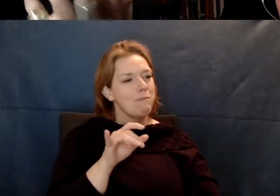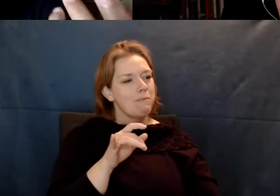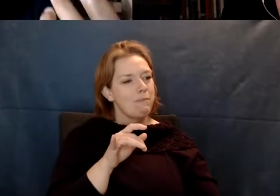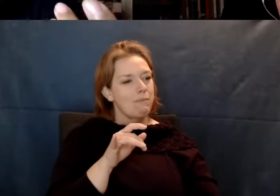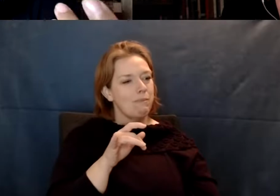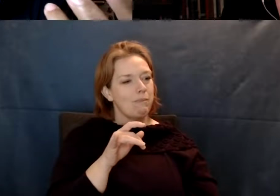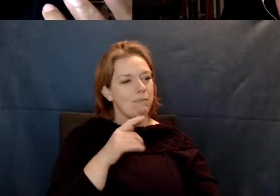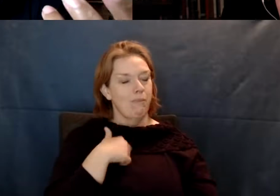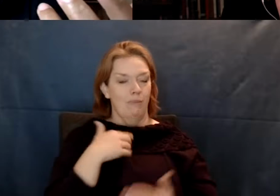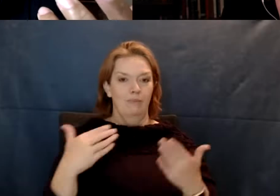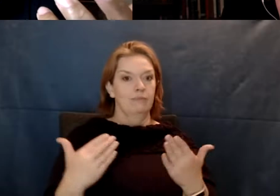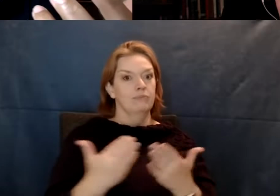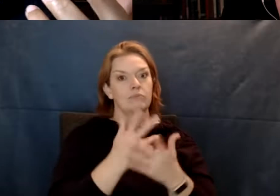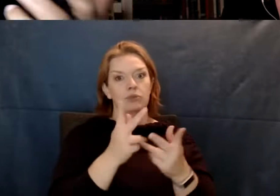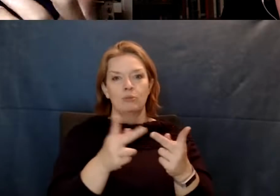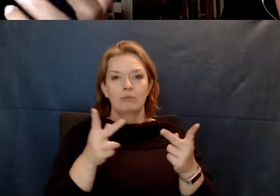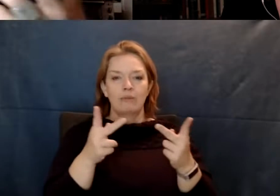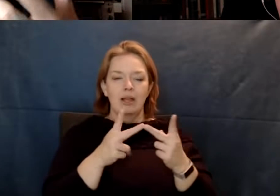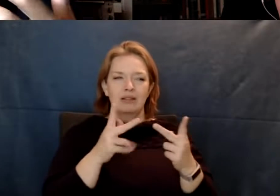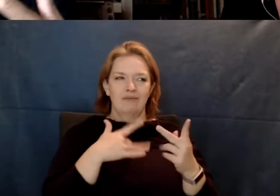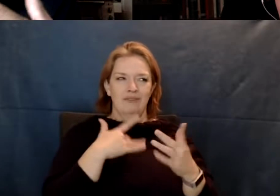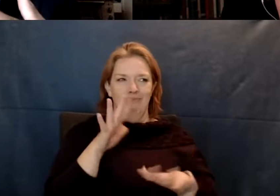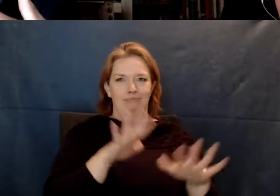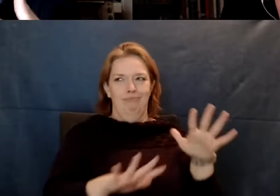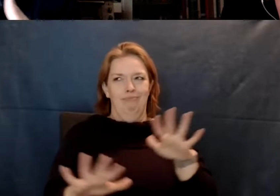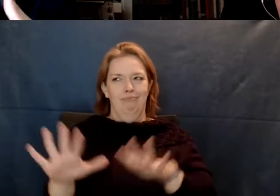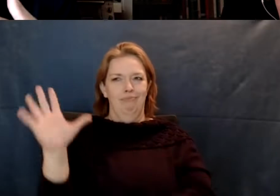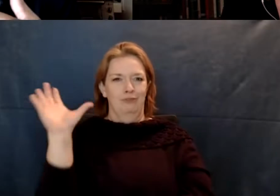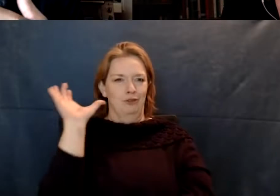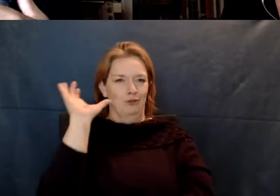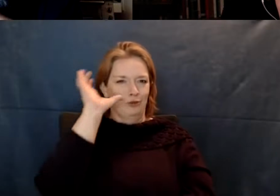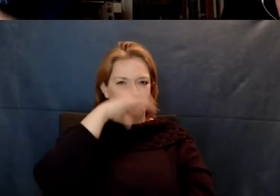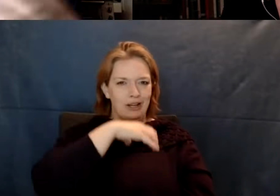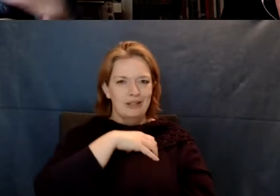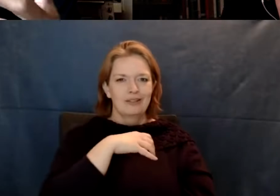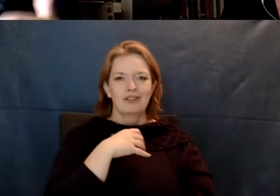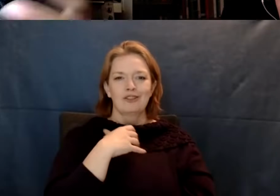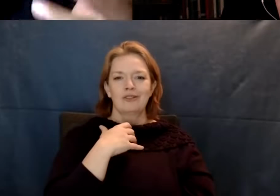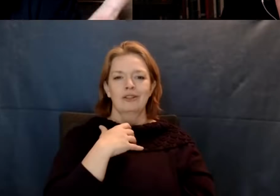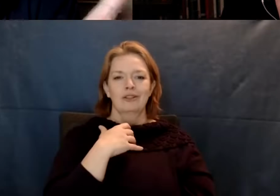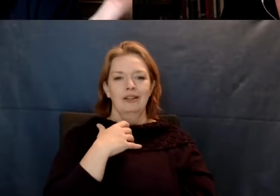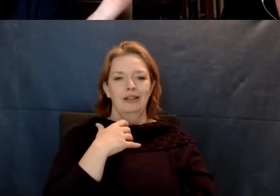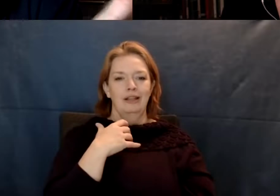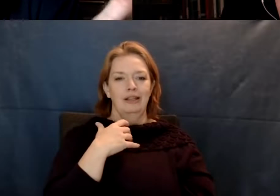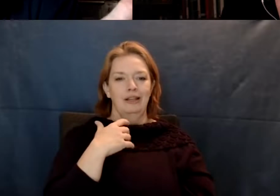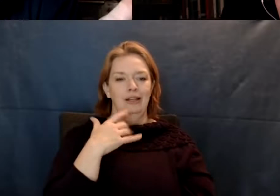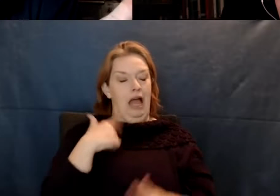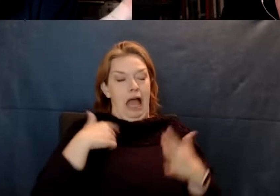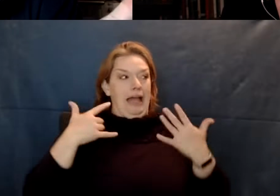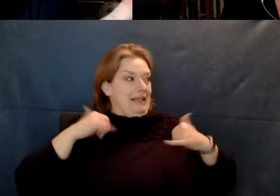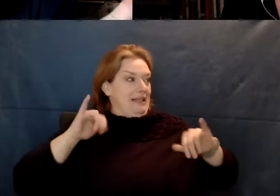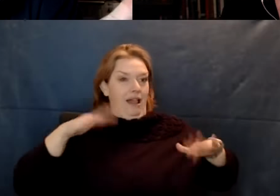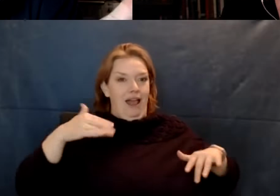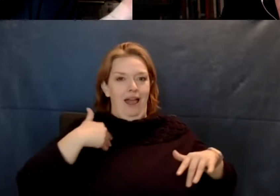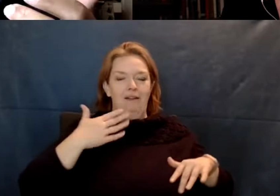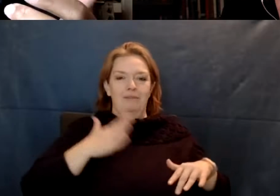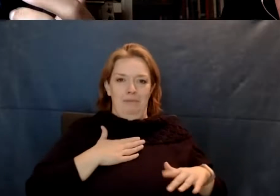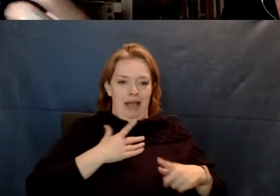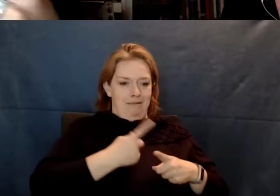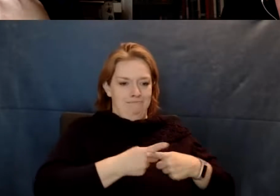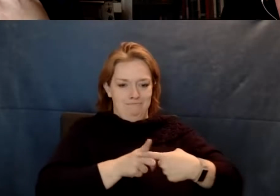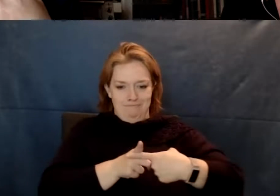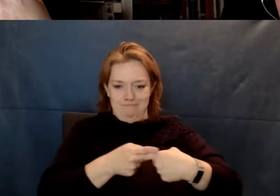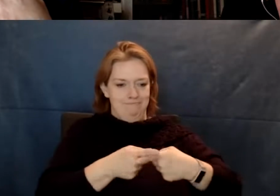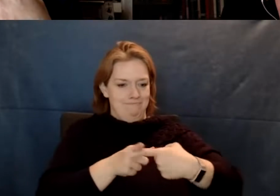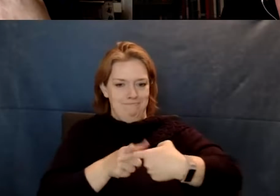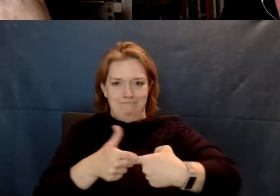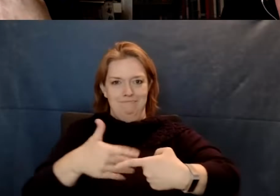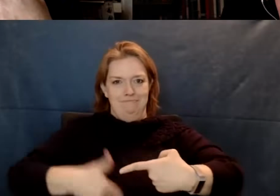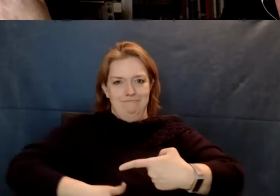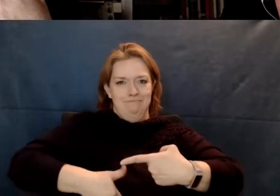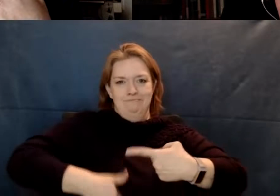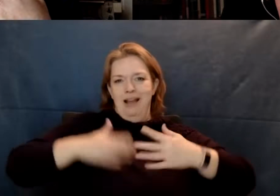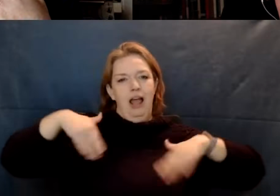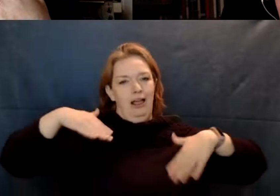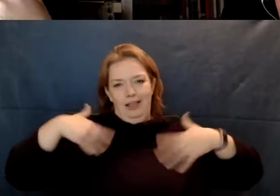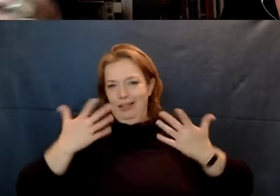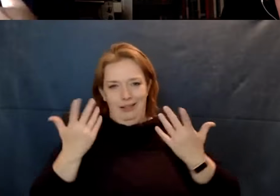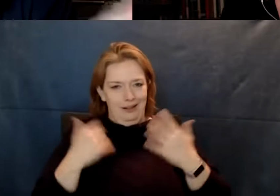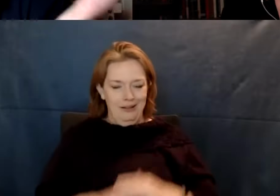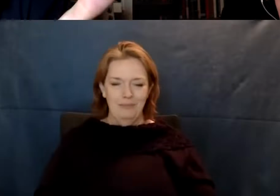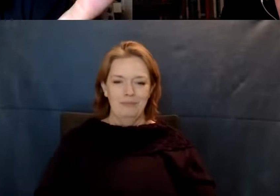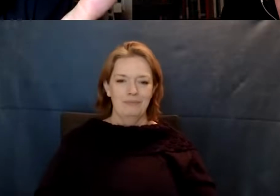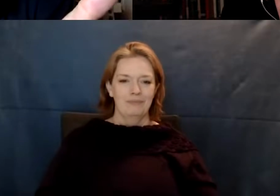you know, I didn't, I didn't have my, I mean I still don't have my bearings.